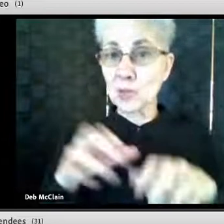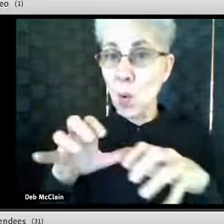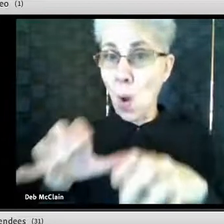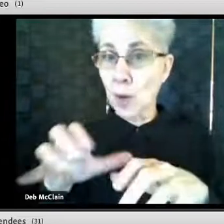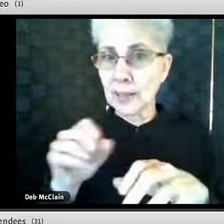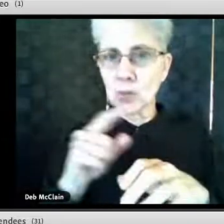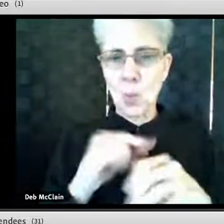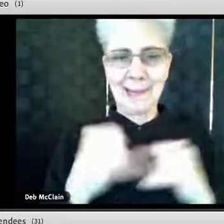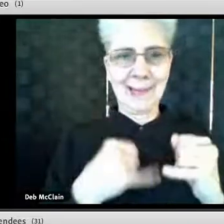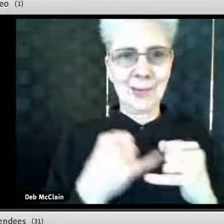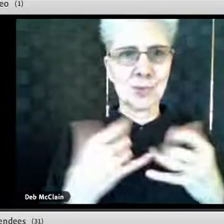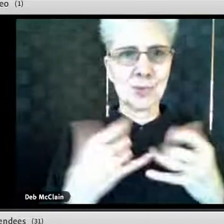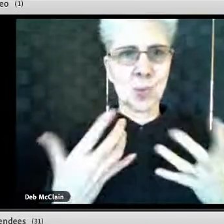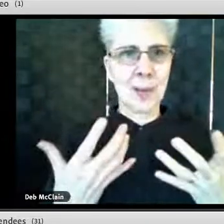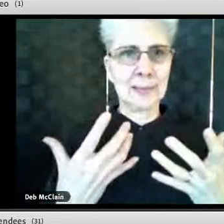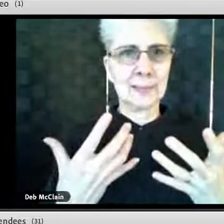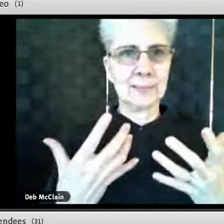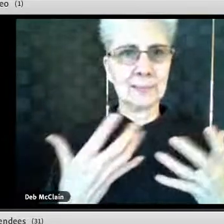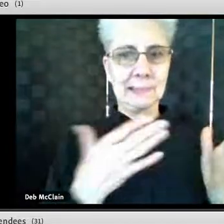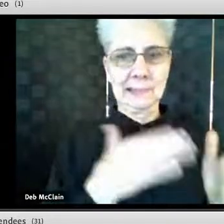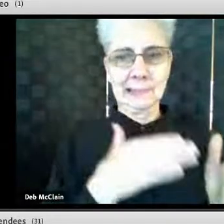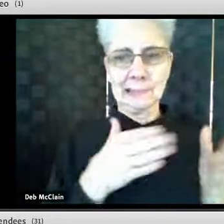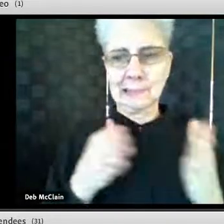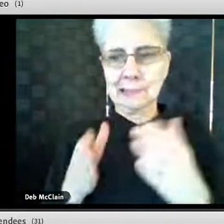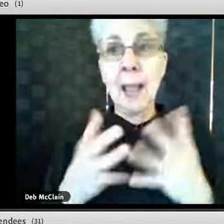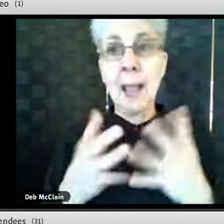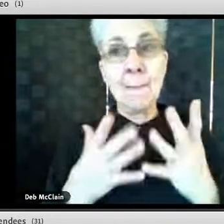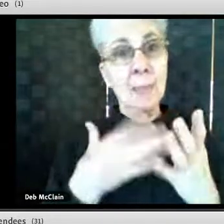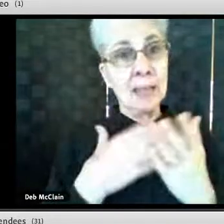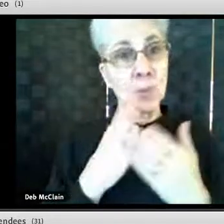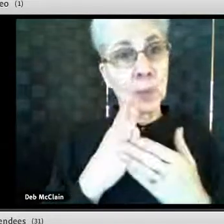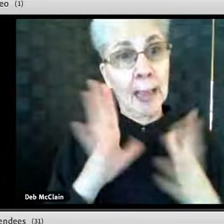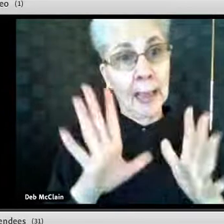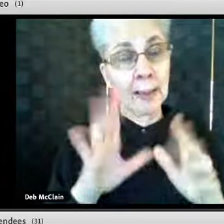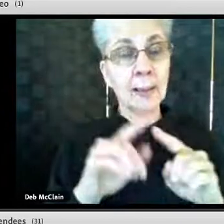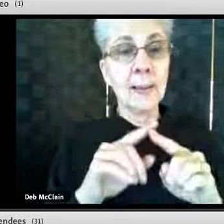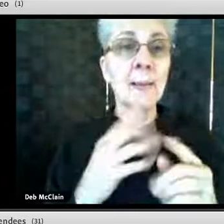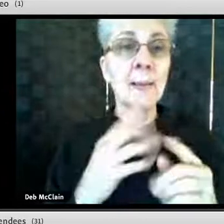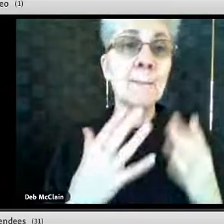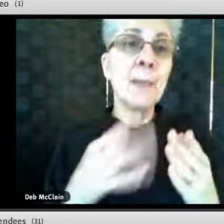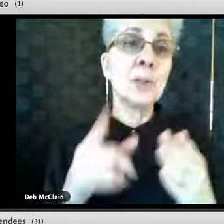or a national audience or an international audience? And maybe that's okay.